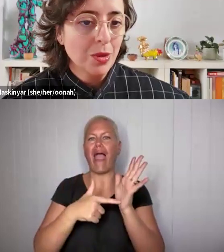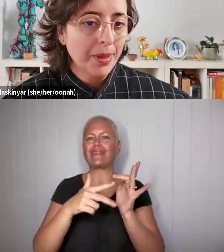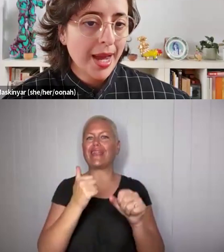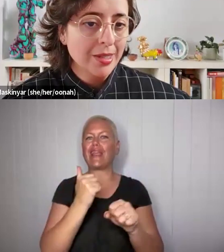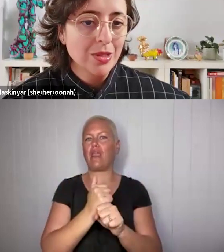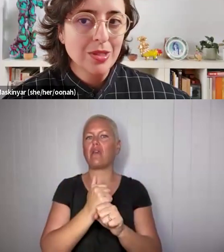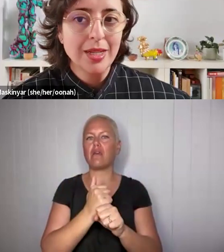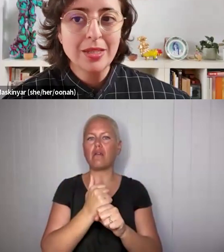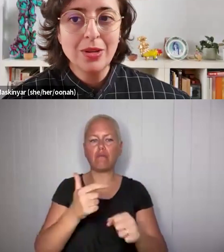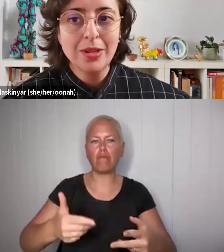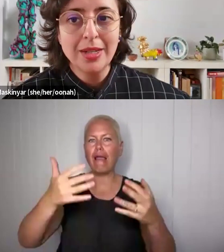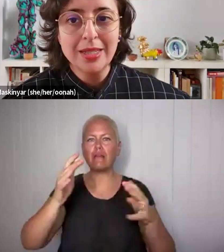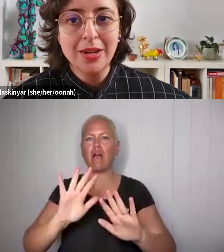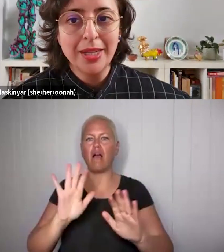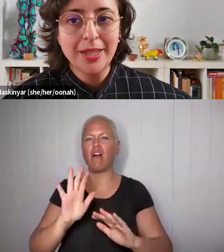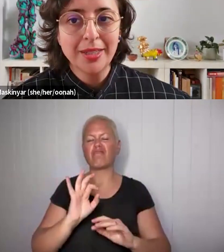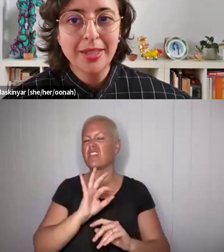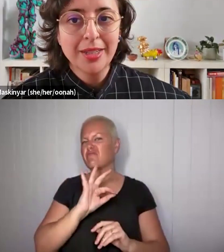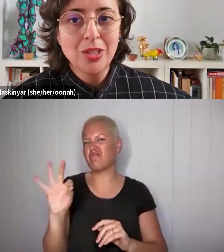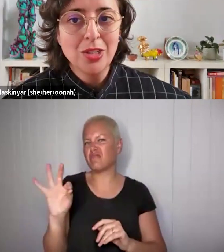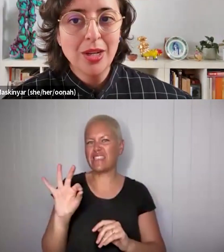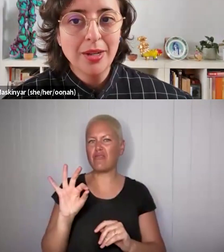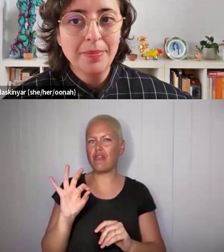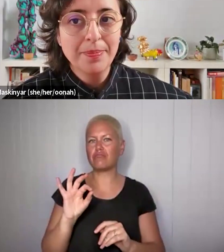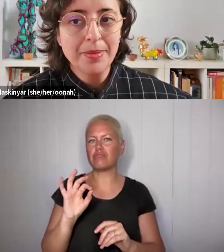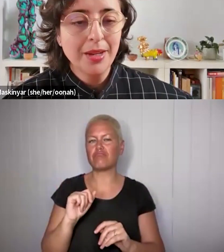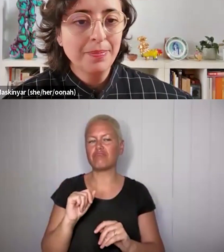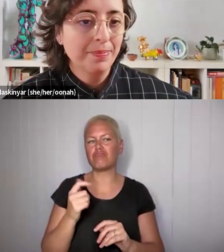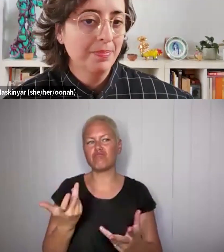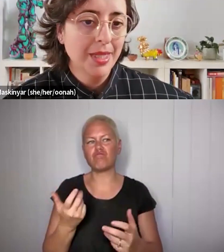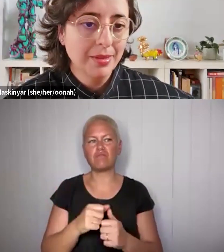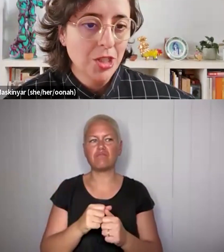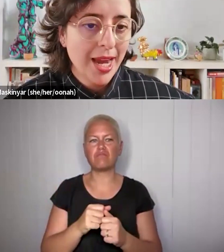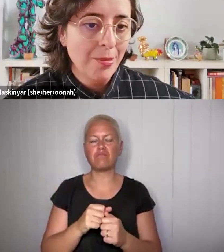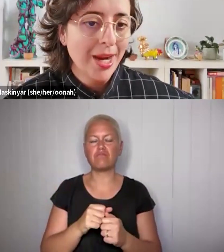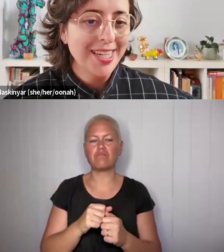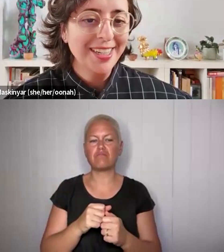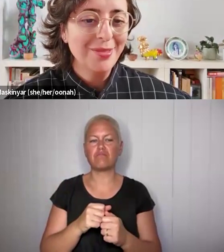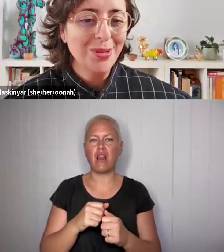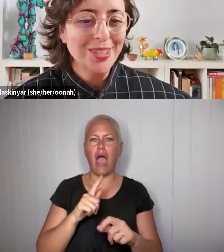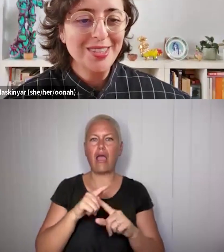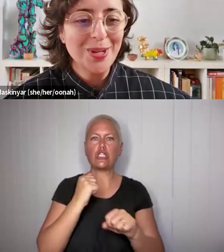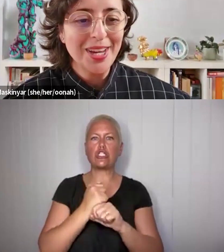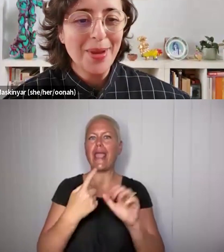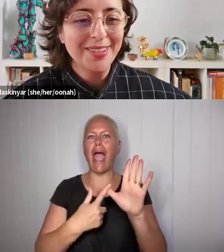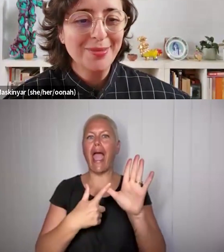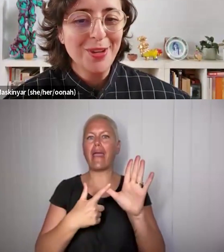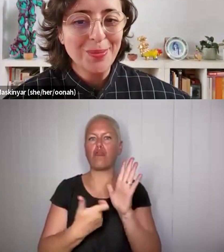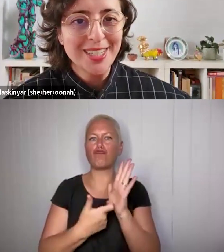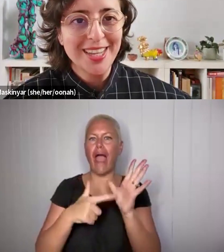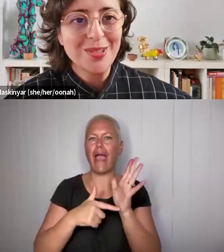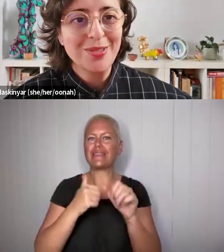to apply. So it is not necessarily a GA rating, if you are talking about films and that sort of